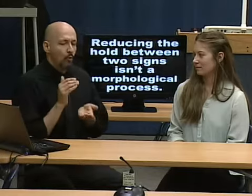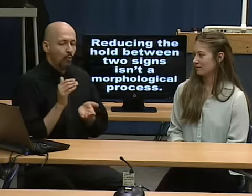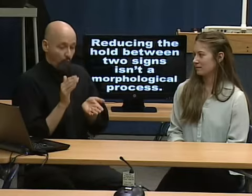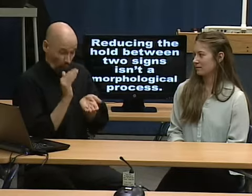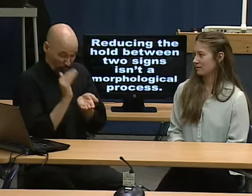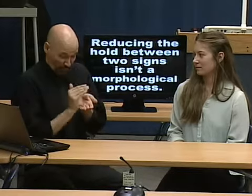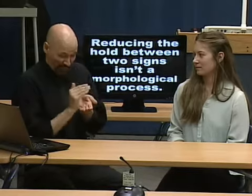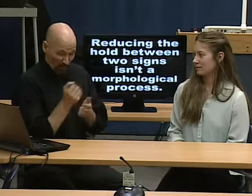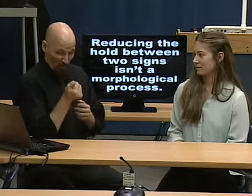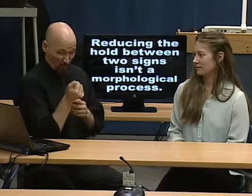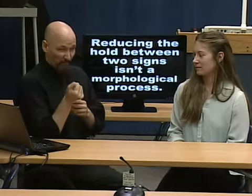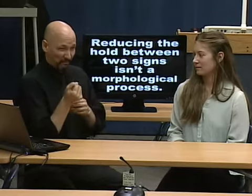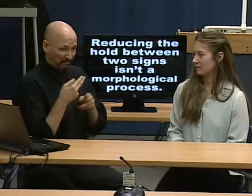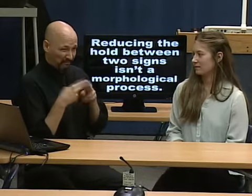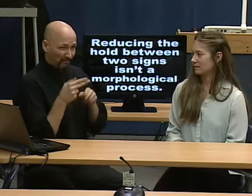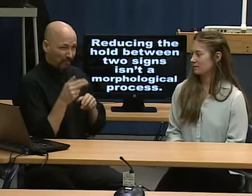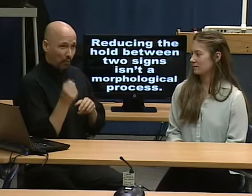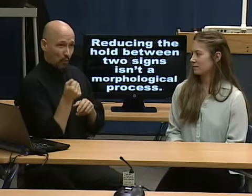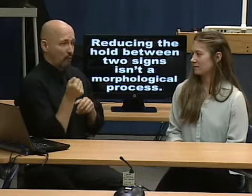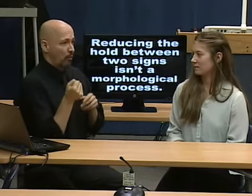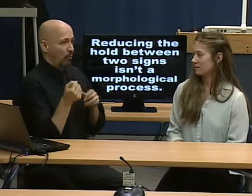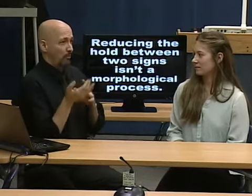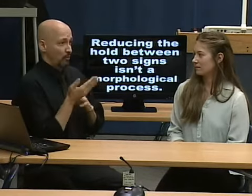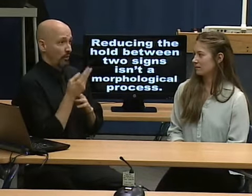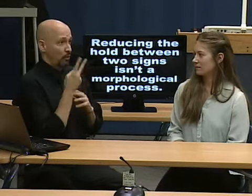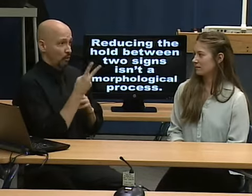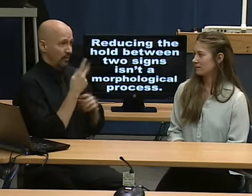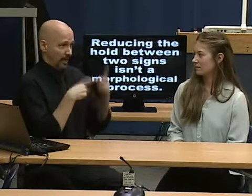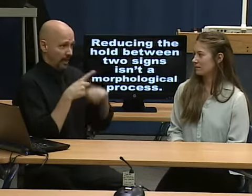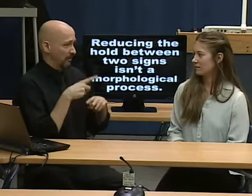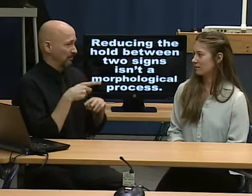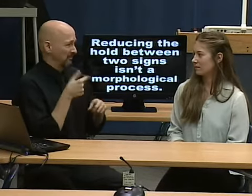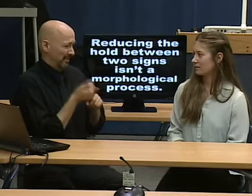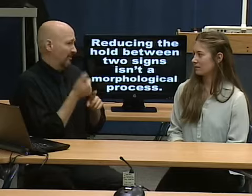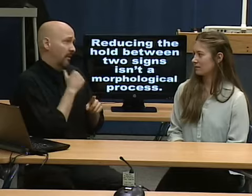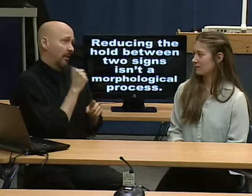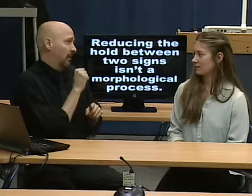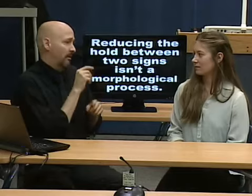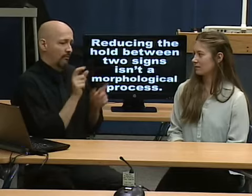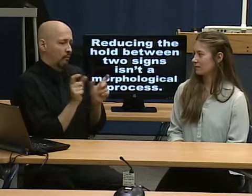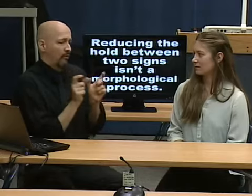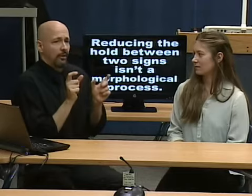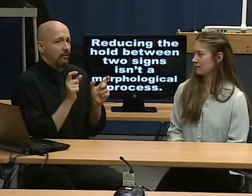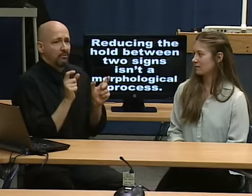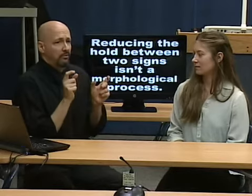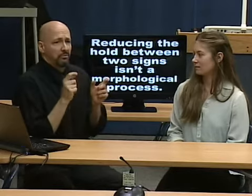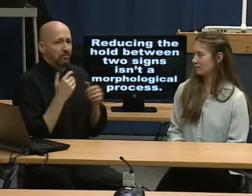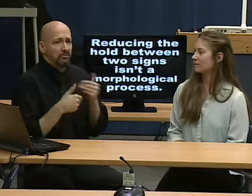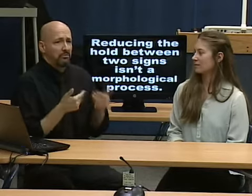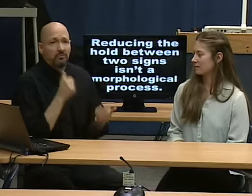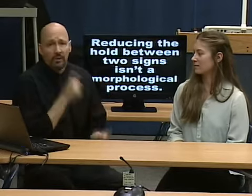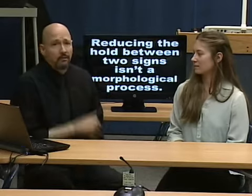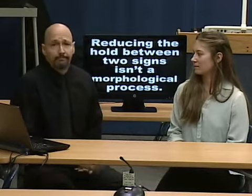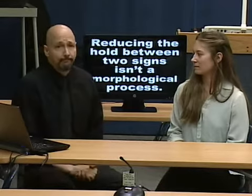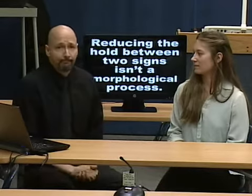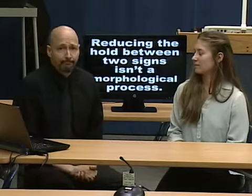Reducing the hold, shortening the hold, between two signs is not a morphological process. It's not.